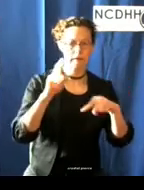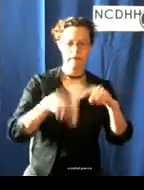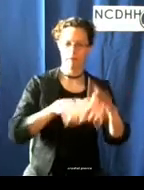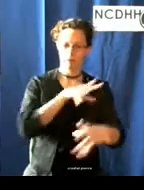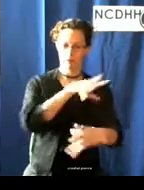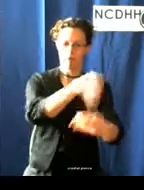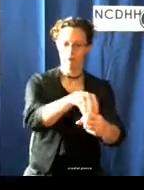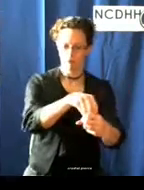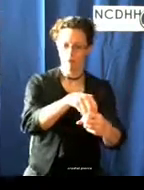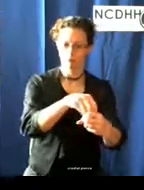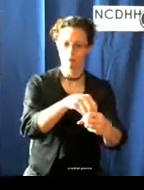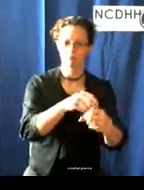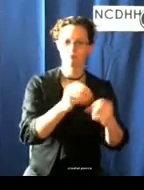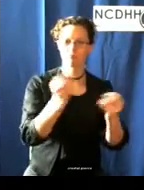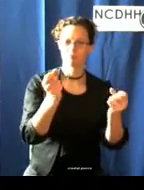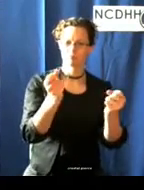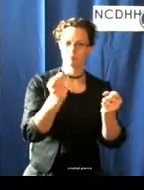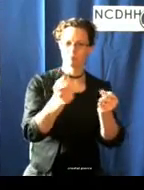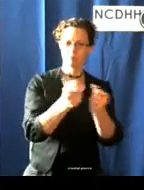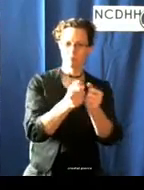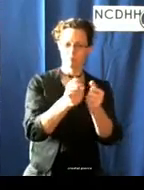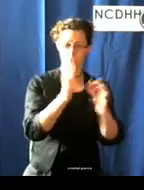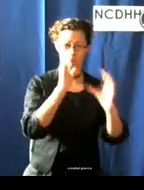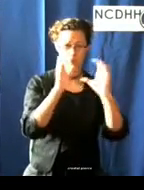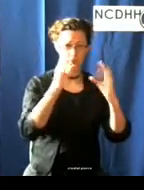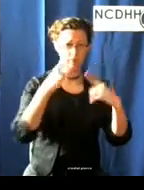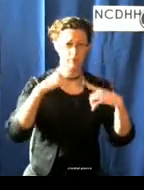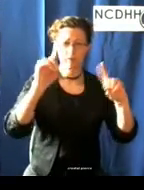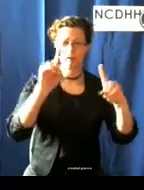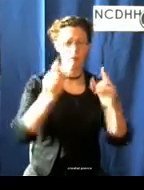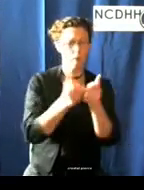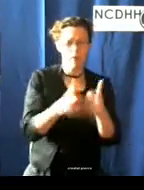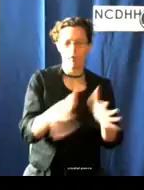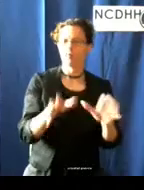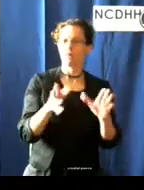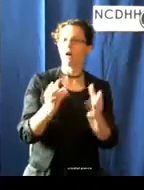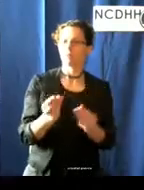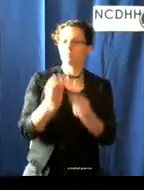FROM STATE AGENCIES OR LAW ENFORCEMENT UNLESS AN INTERPRETER IS